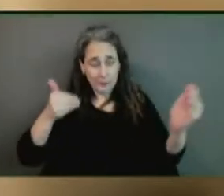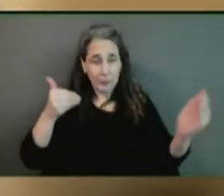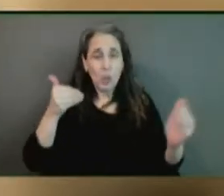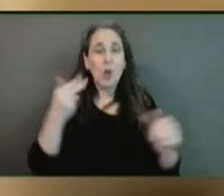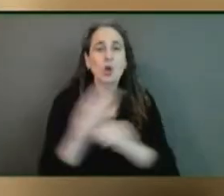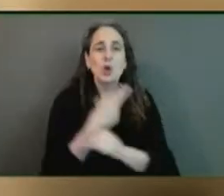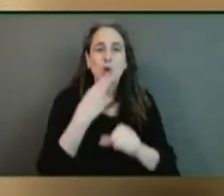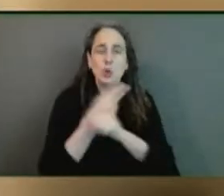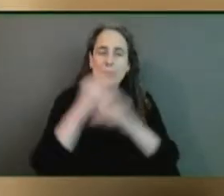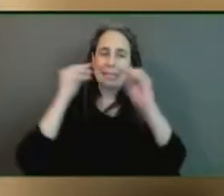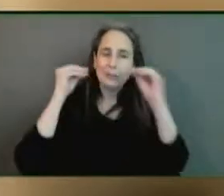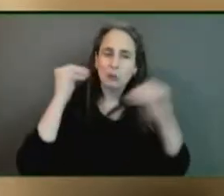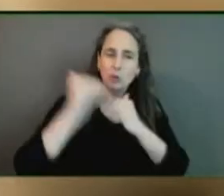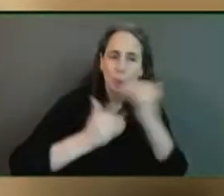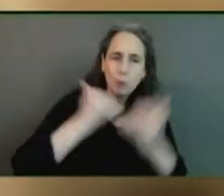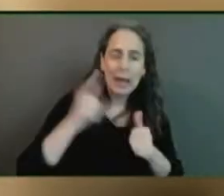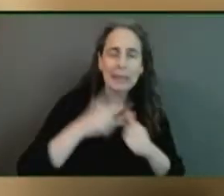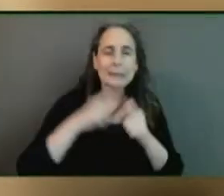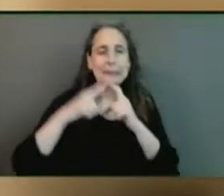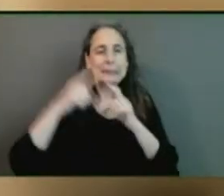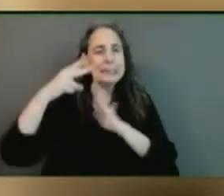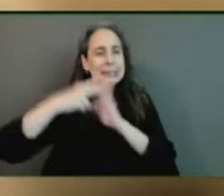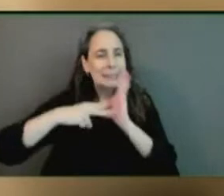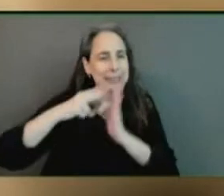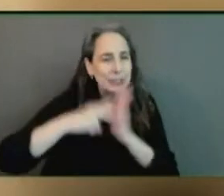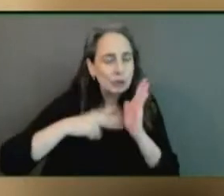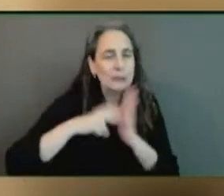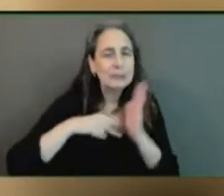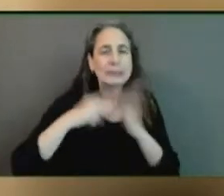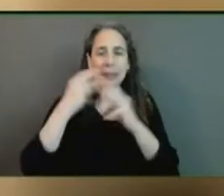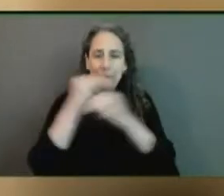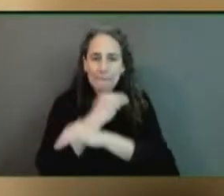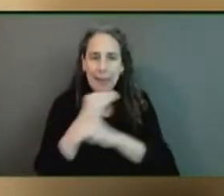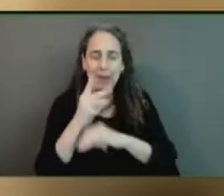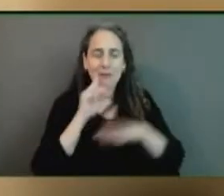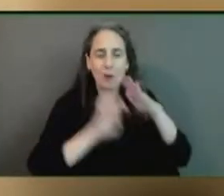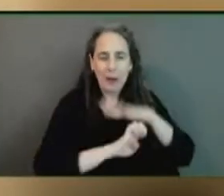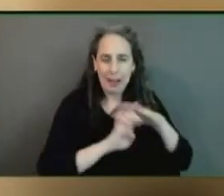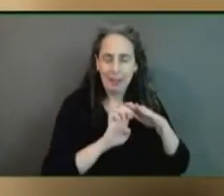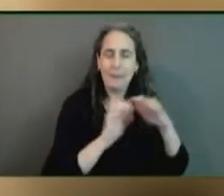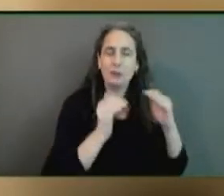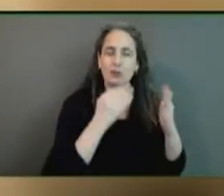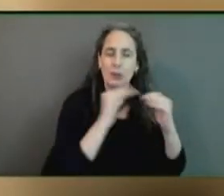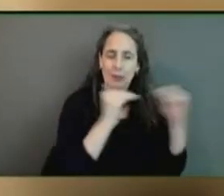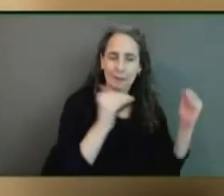loss through the instructional process that literacy that mat